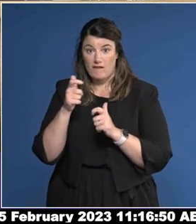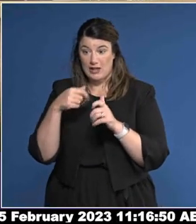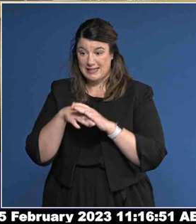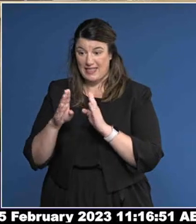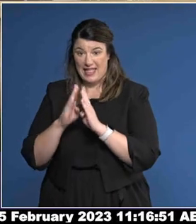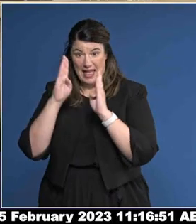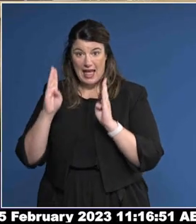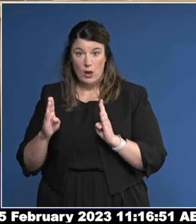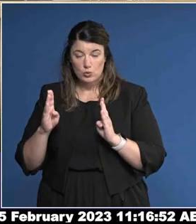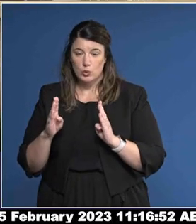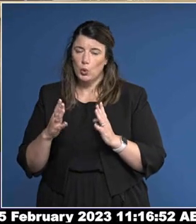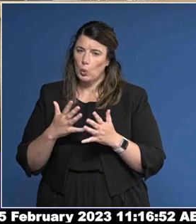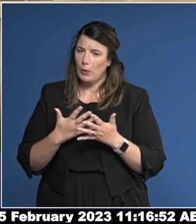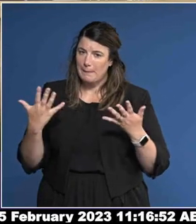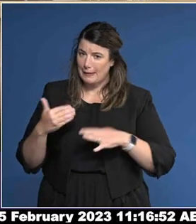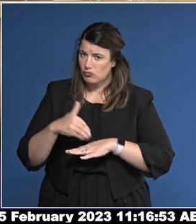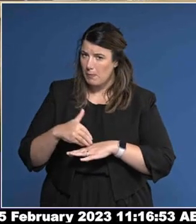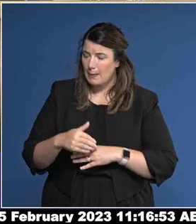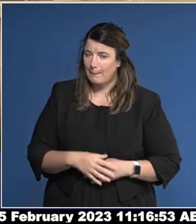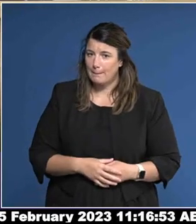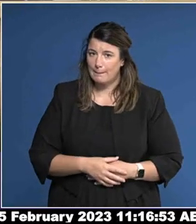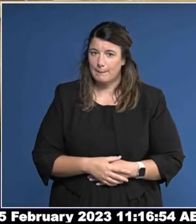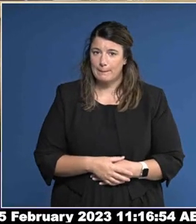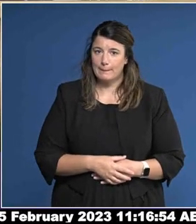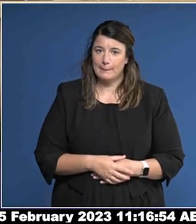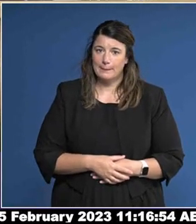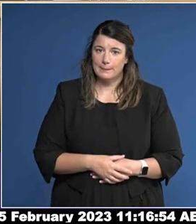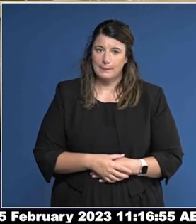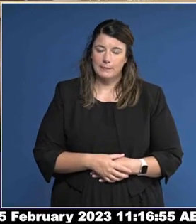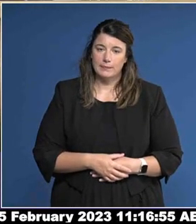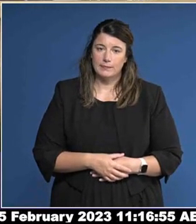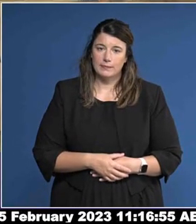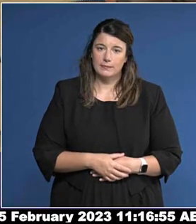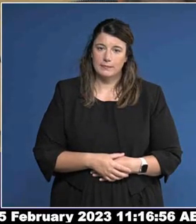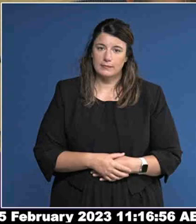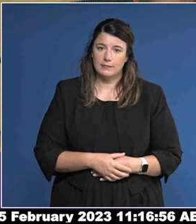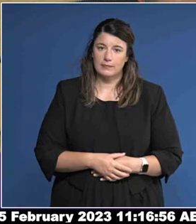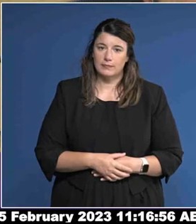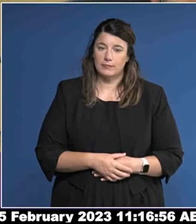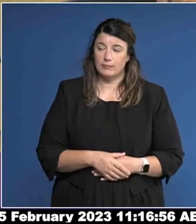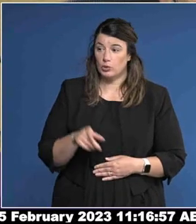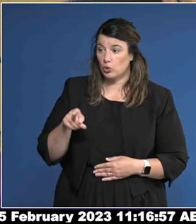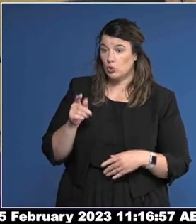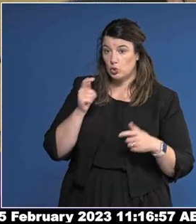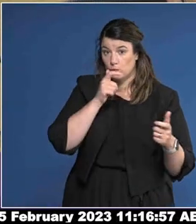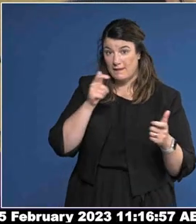a significant issue, that the power of the supervisor to be able to roster the support